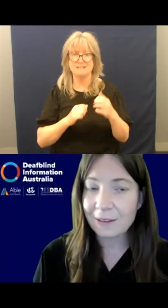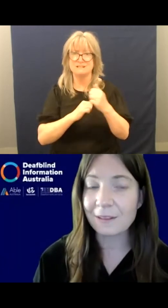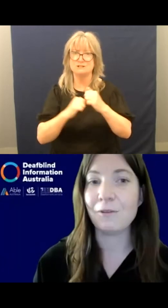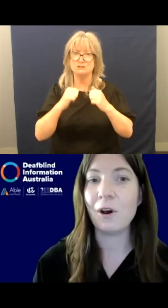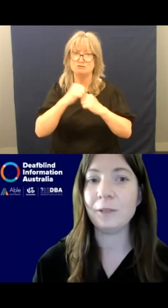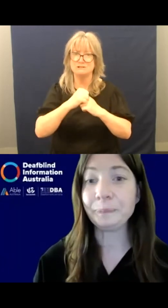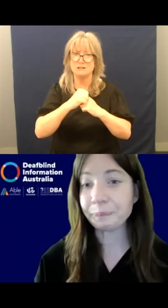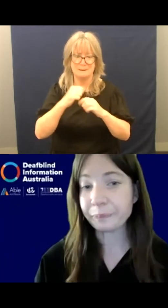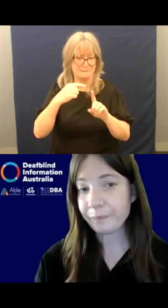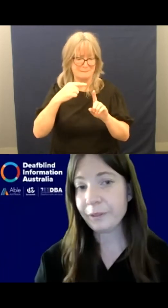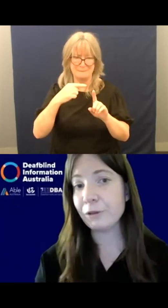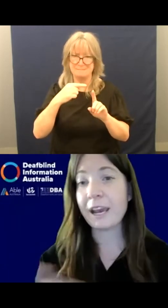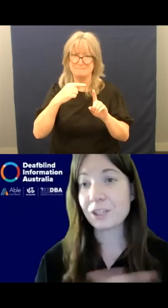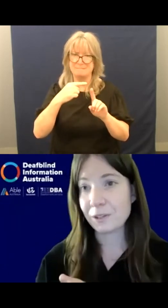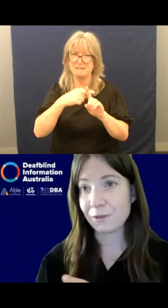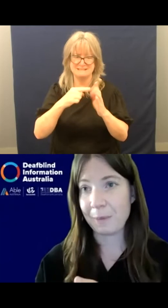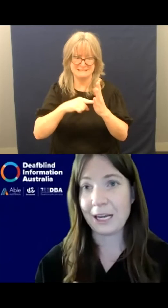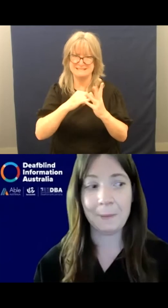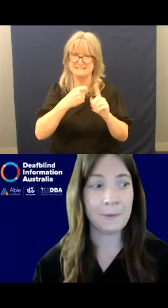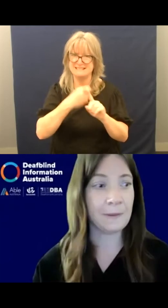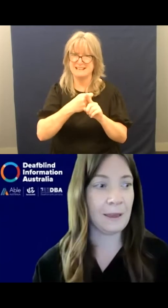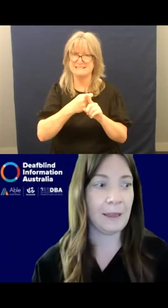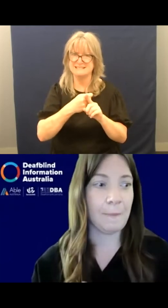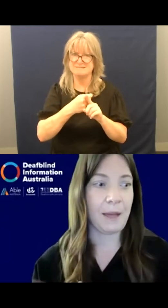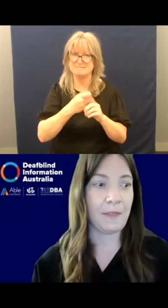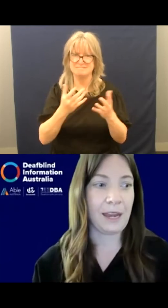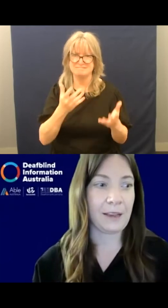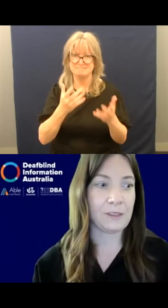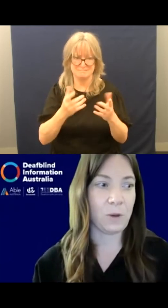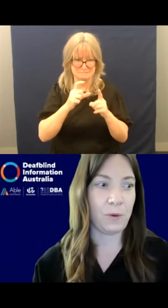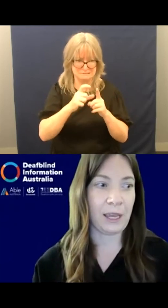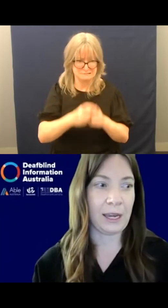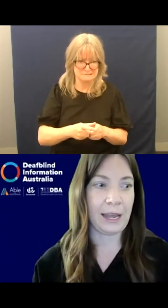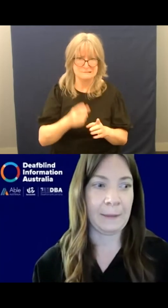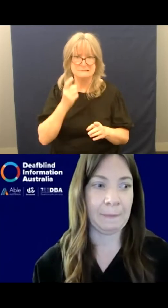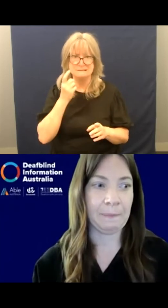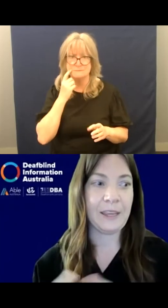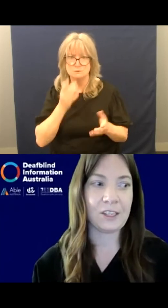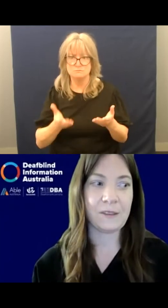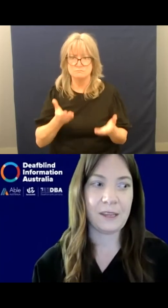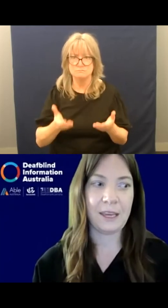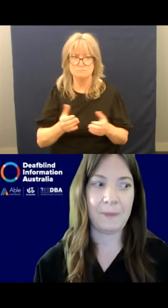You’ve got your range of different mediums, but the next dot point, yeah, just thinking about